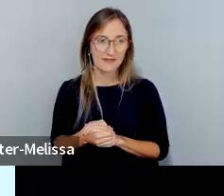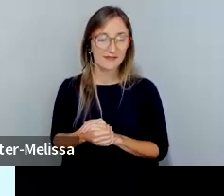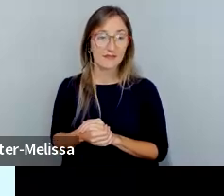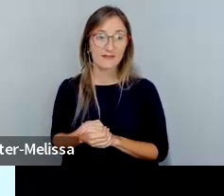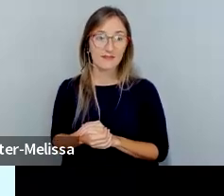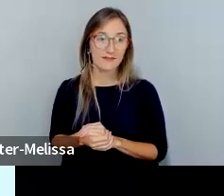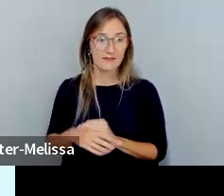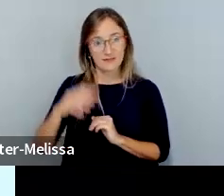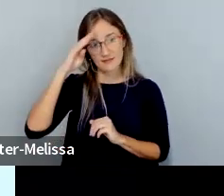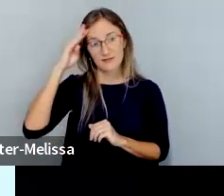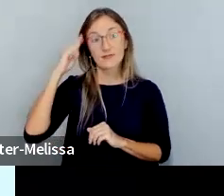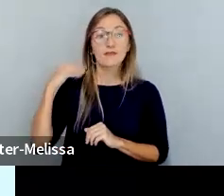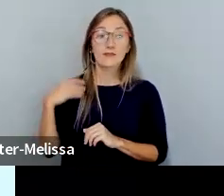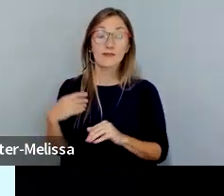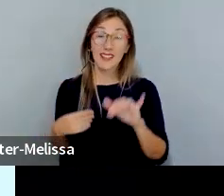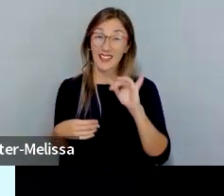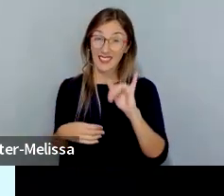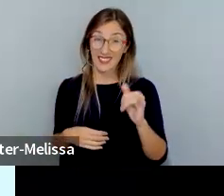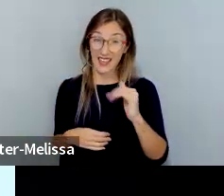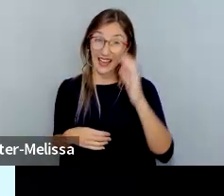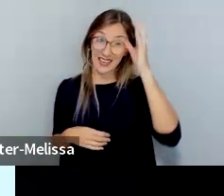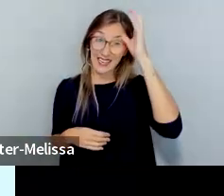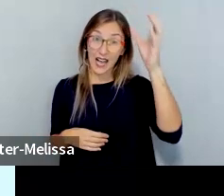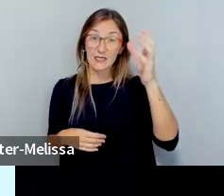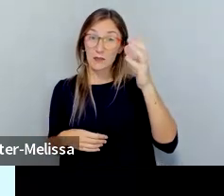community. That was sort of one of the beginnings of the institutionaliaztion. go